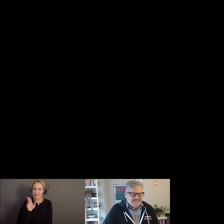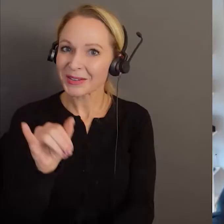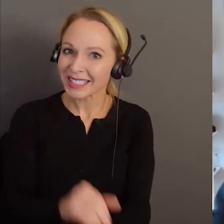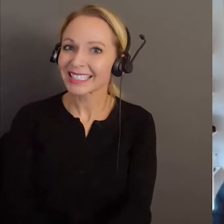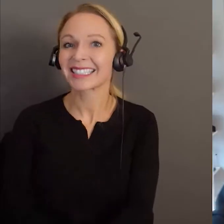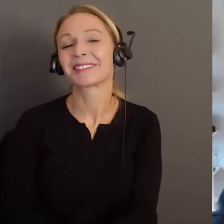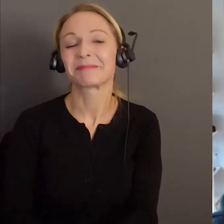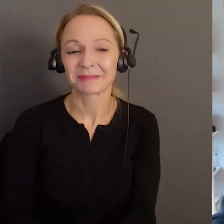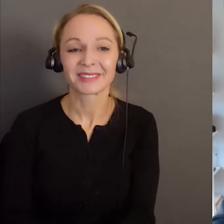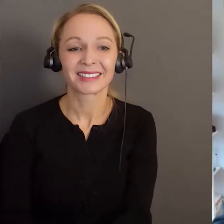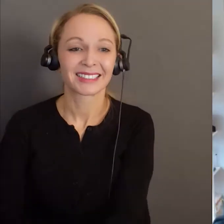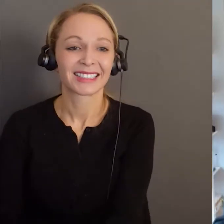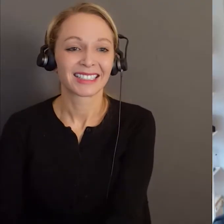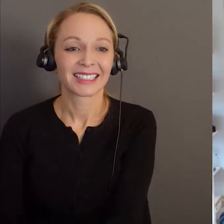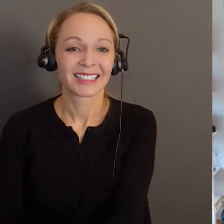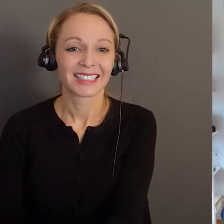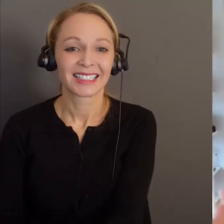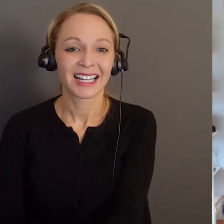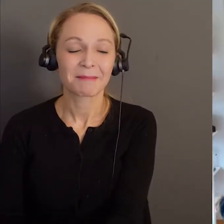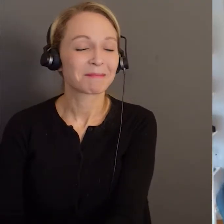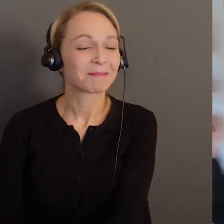THANKS LAURIE.